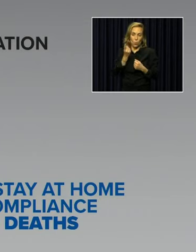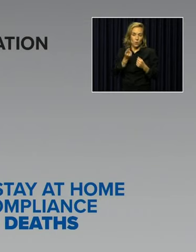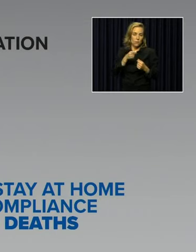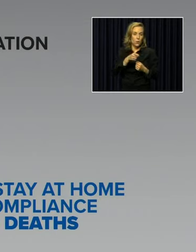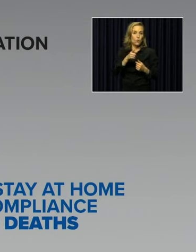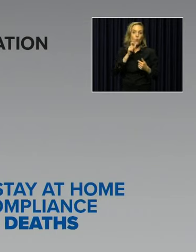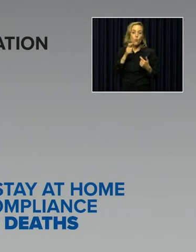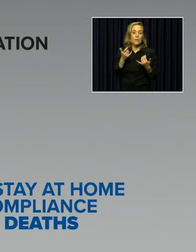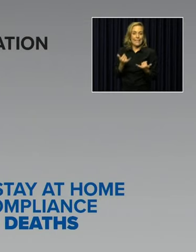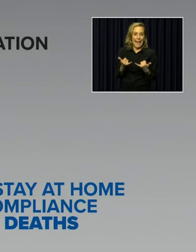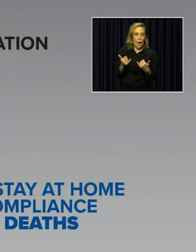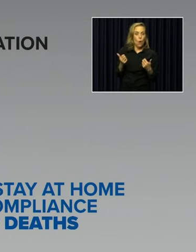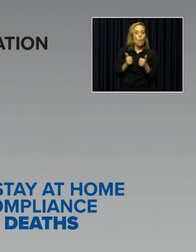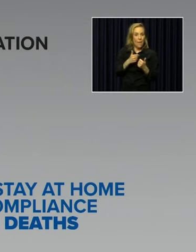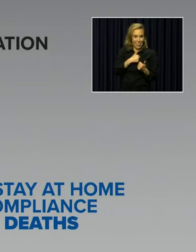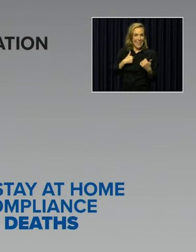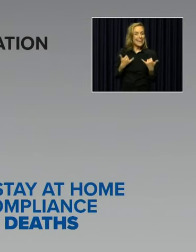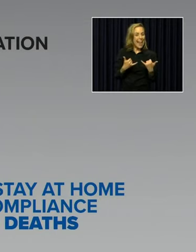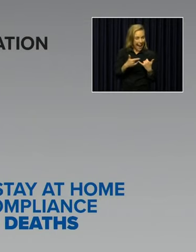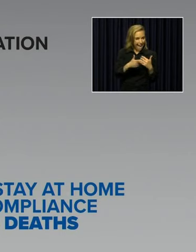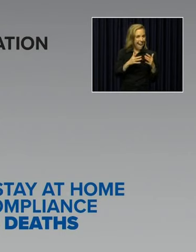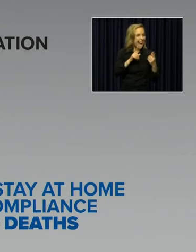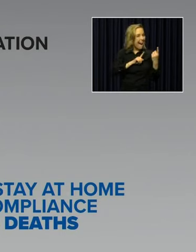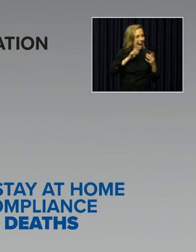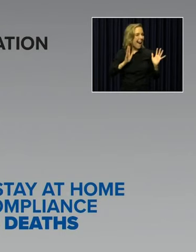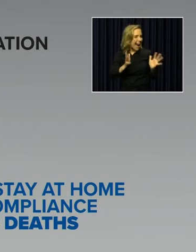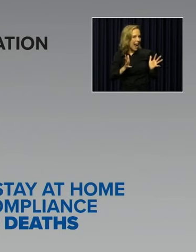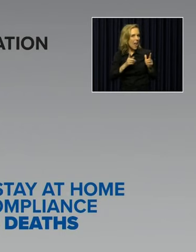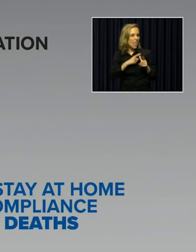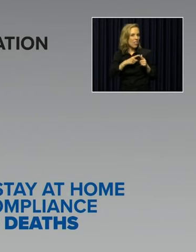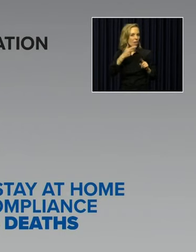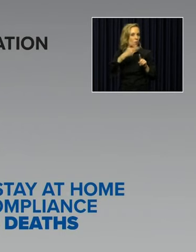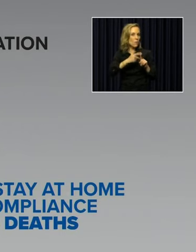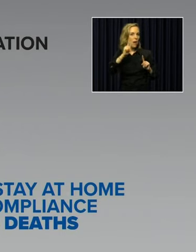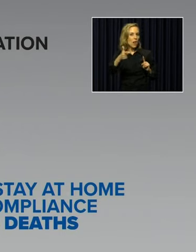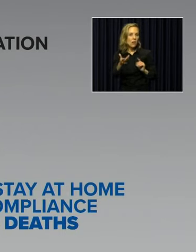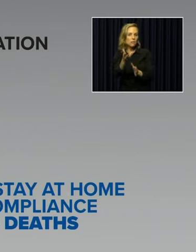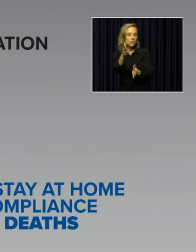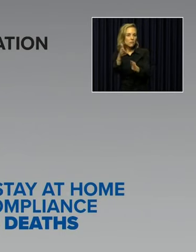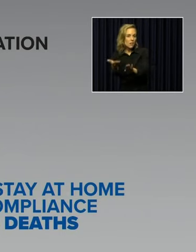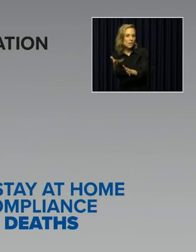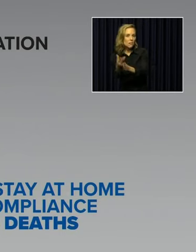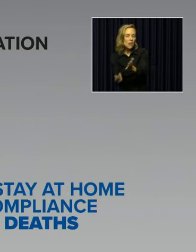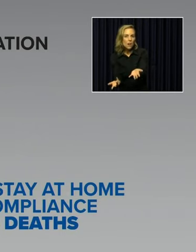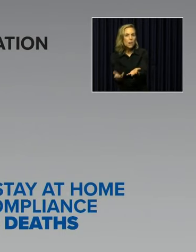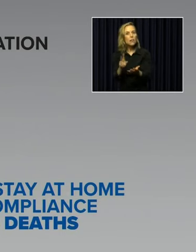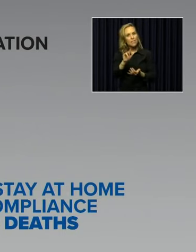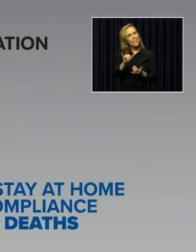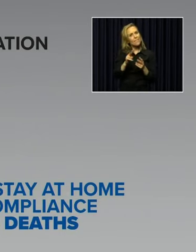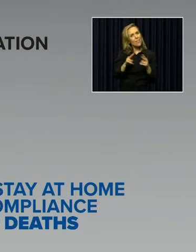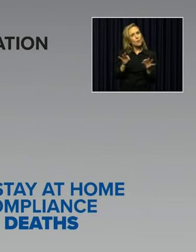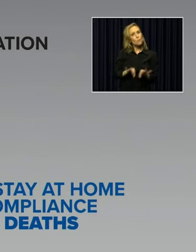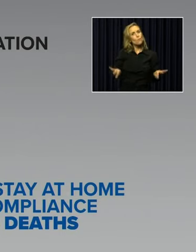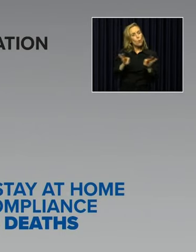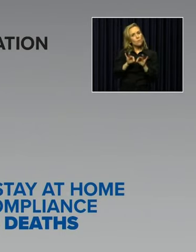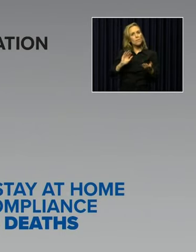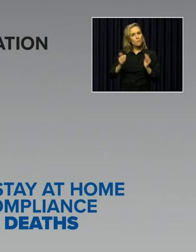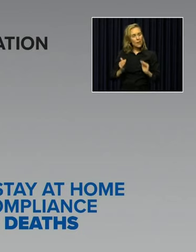LET ME TELL YOU, THE SOCIAL DISTANCING IS WORKING. IT IS PREVENTING WIDER SPREAD OF